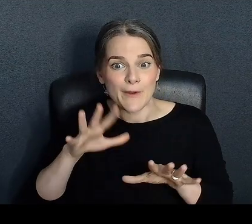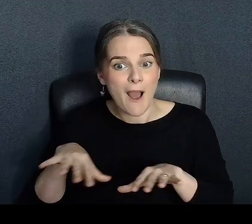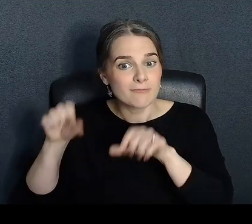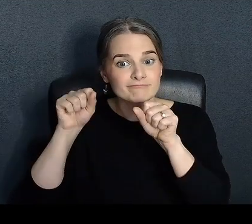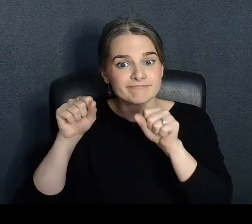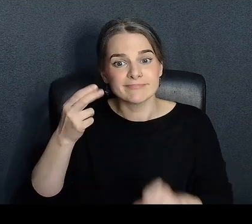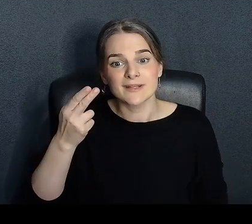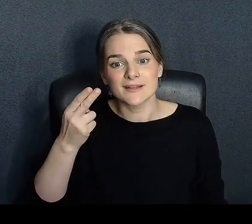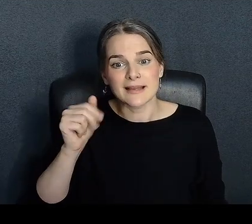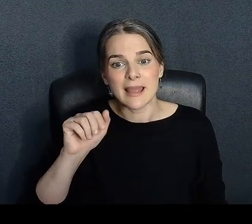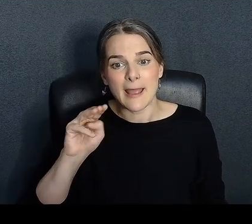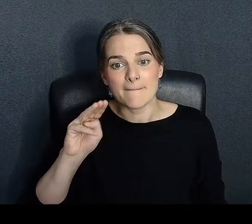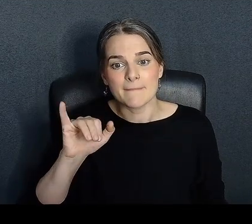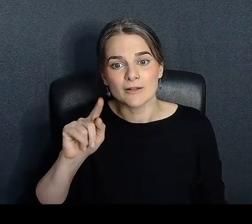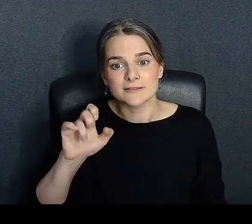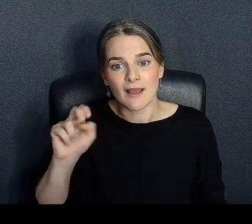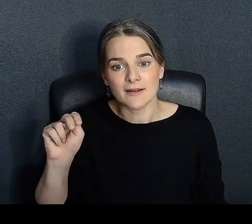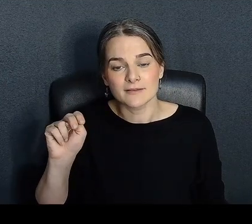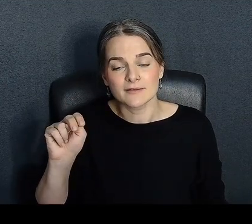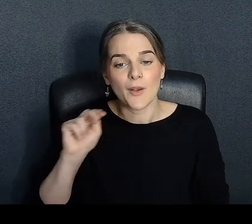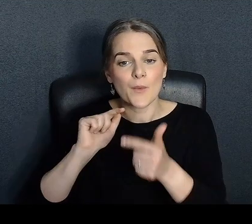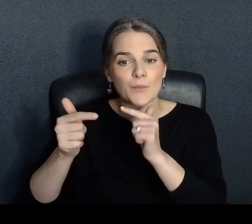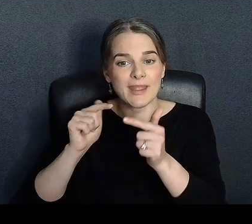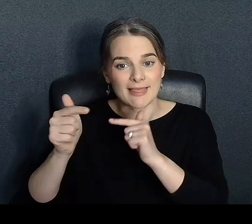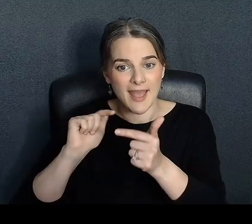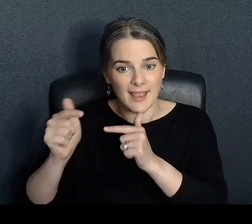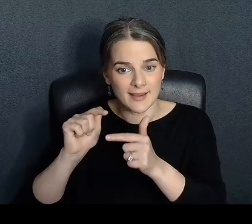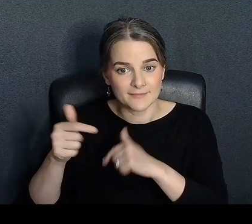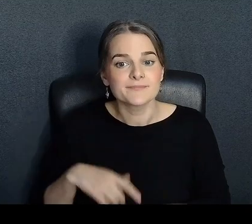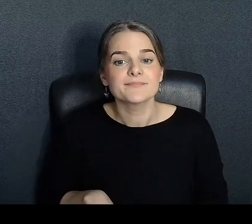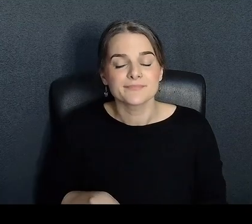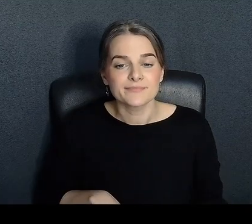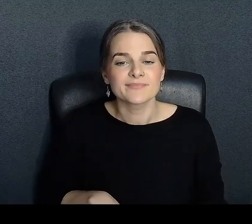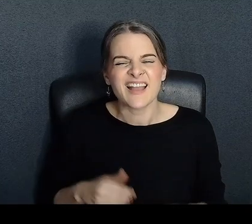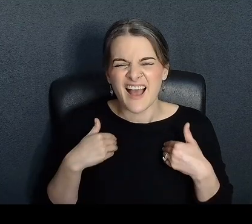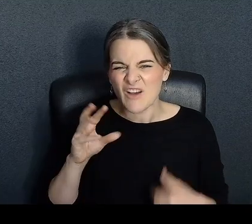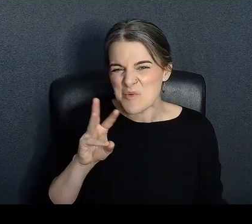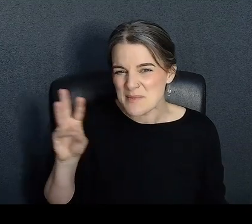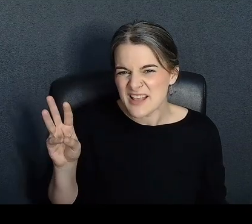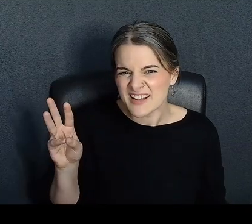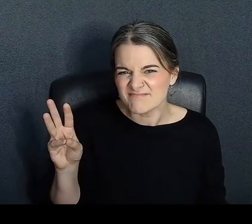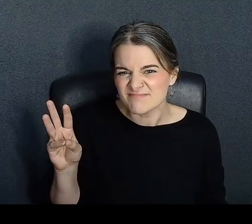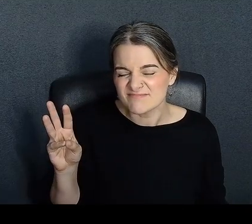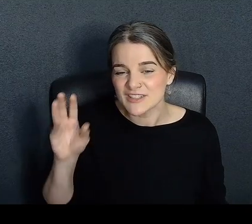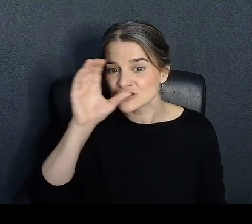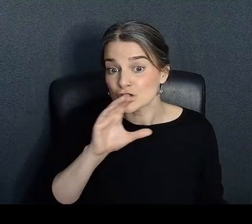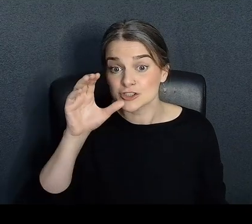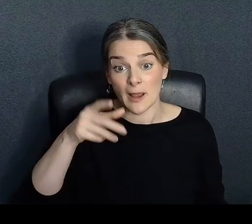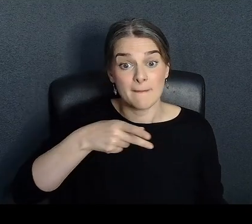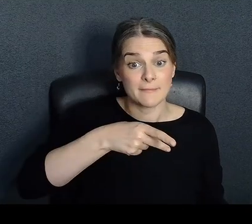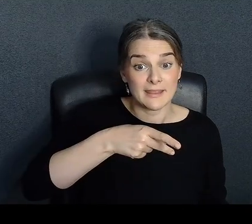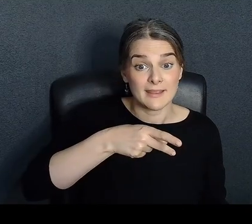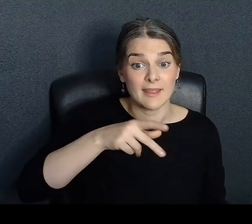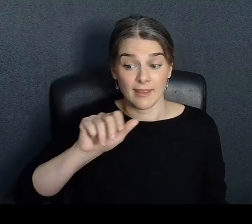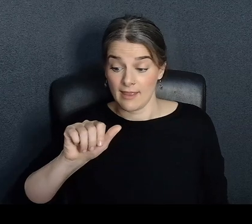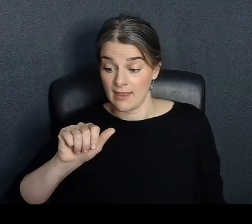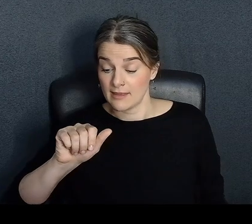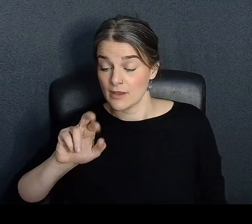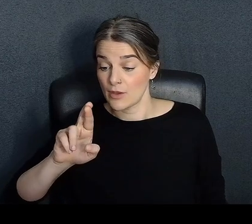And they have a website and you could search PA relay or dial